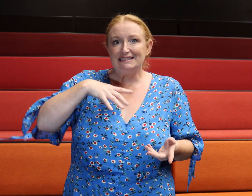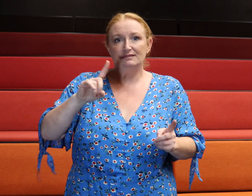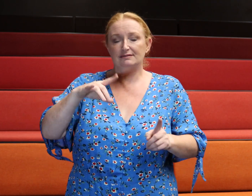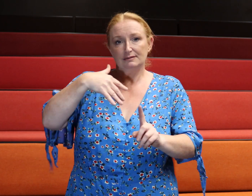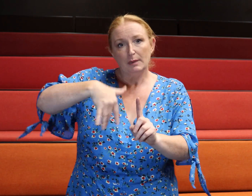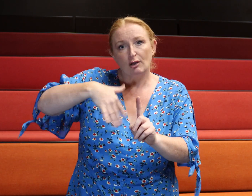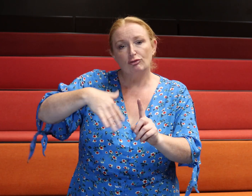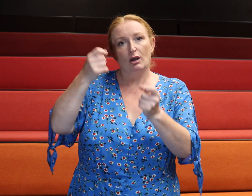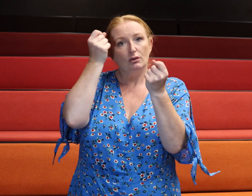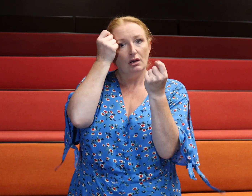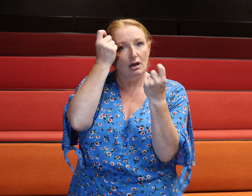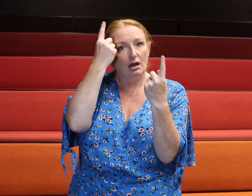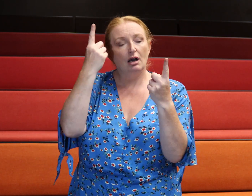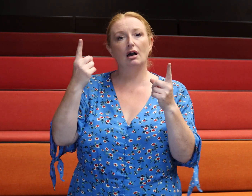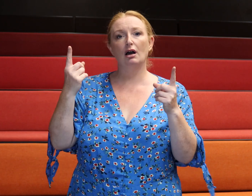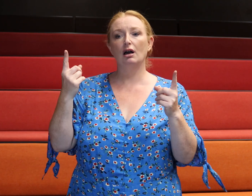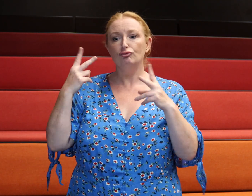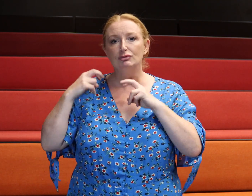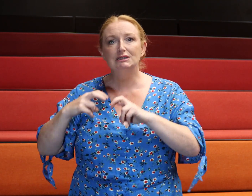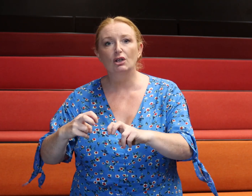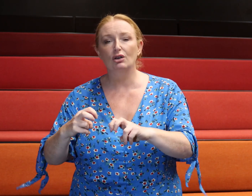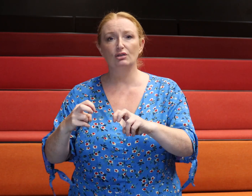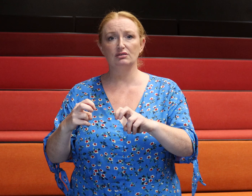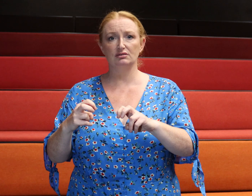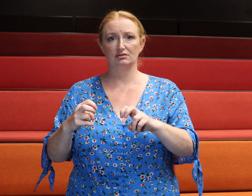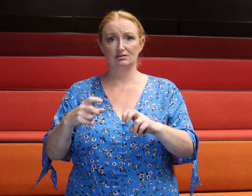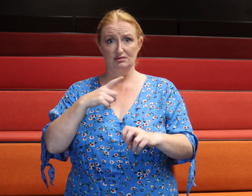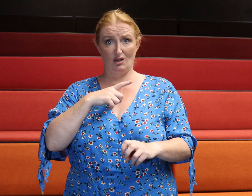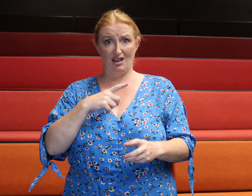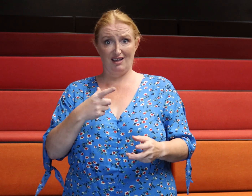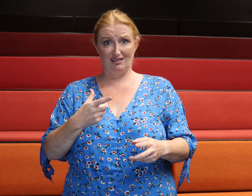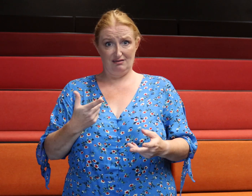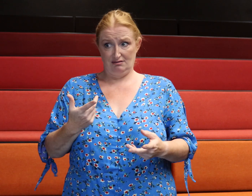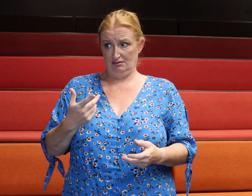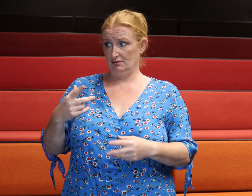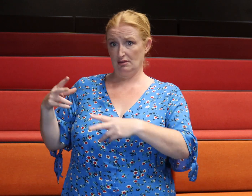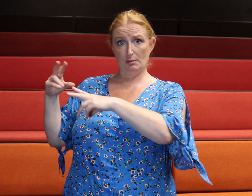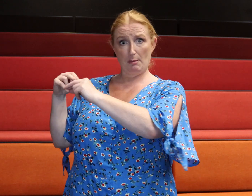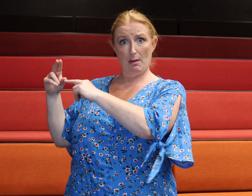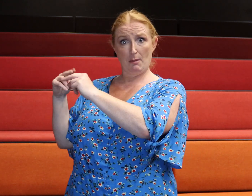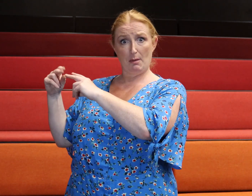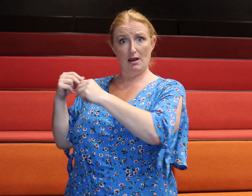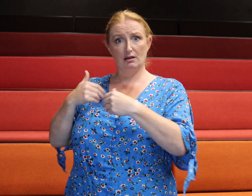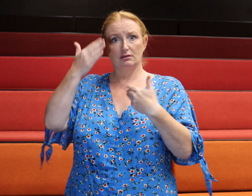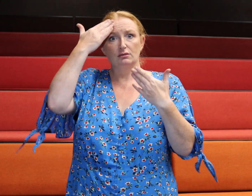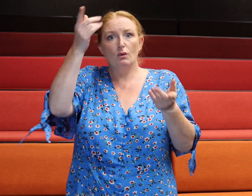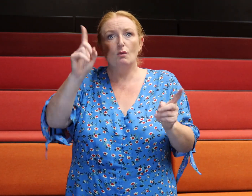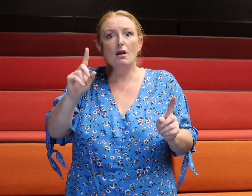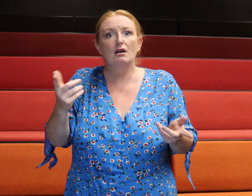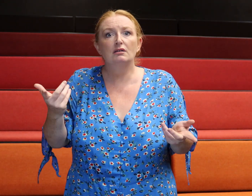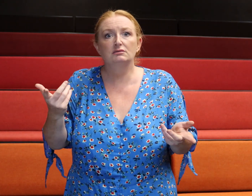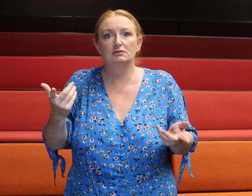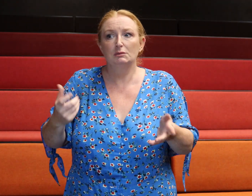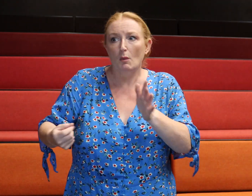without having that background research, you don’t , you can't anticipate the context of lines that are being said.